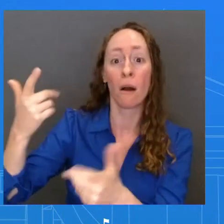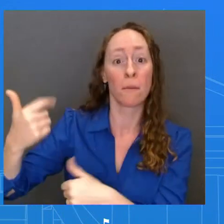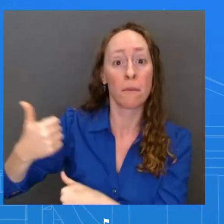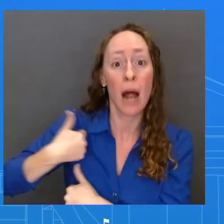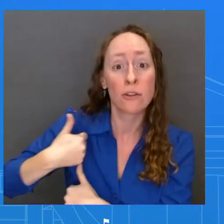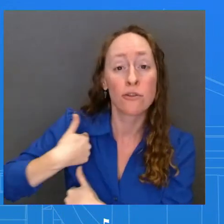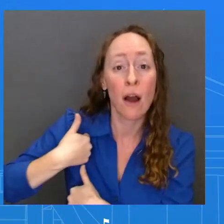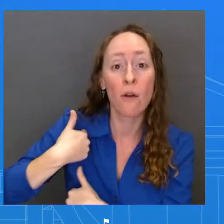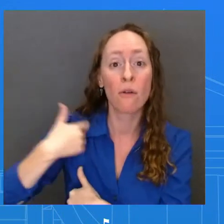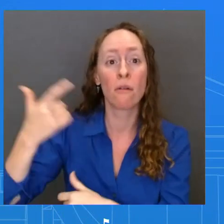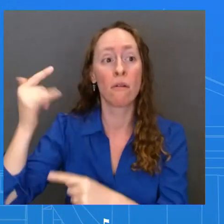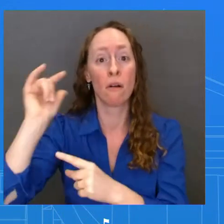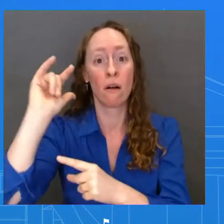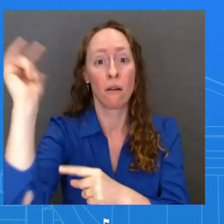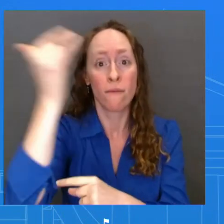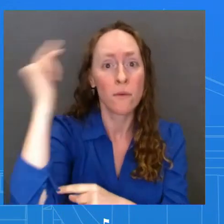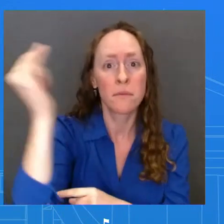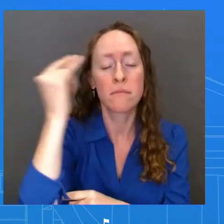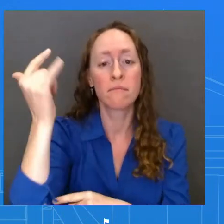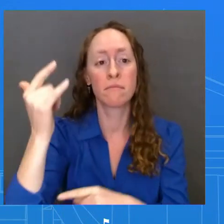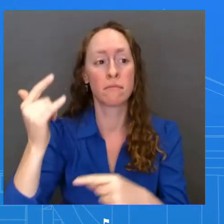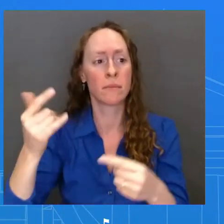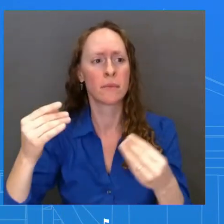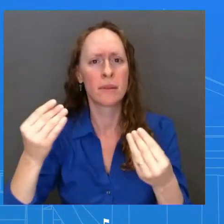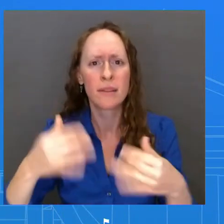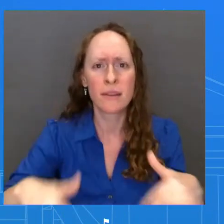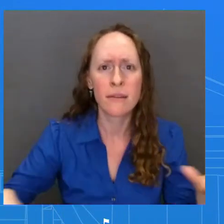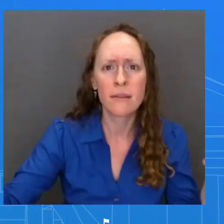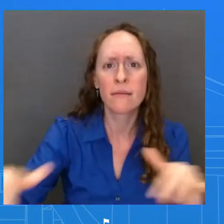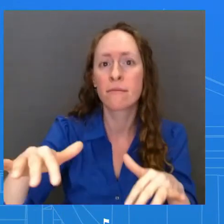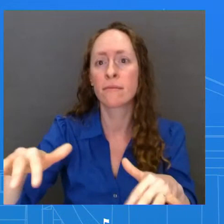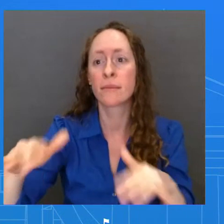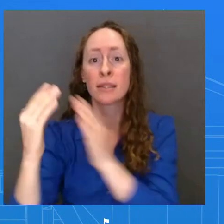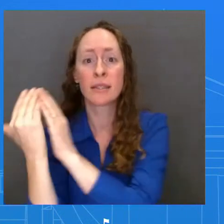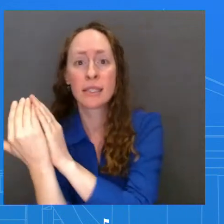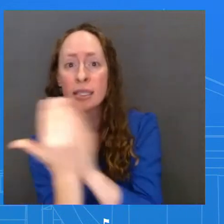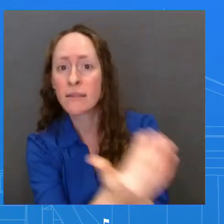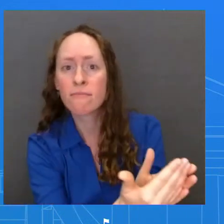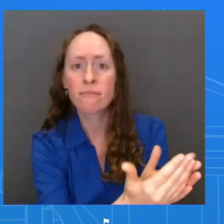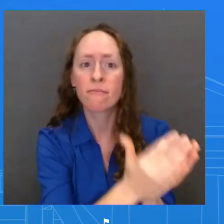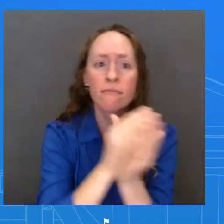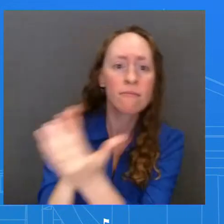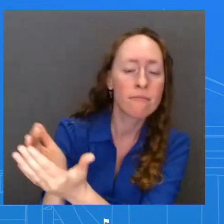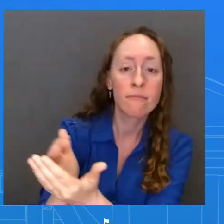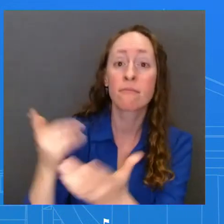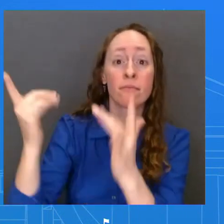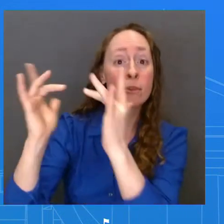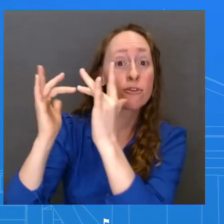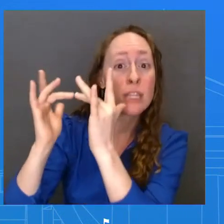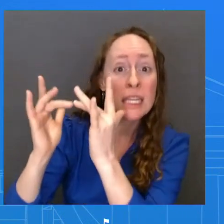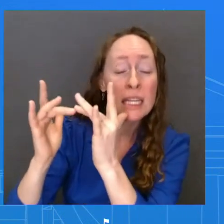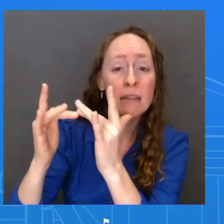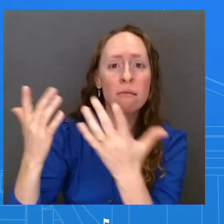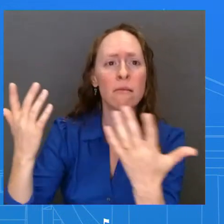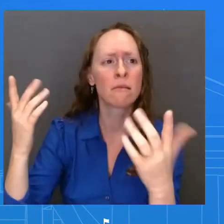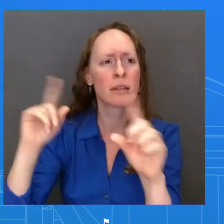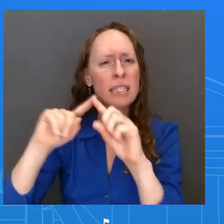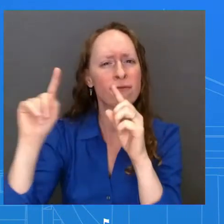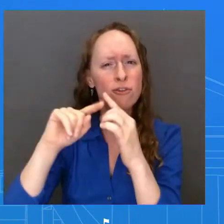And that means that you will start to see a kind of momentum and inertia built into the planning processes